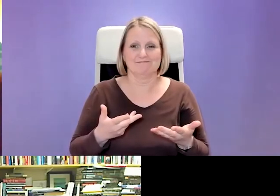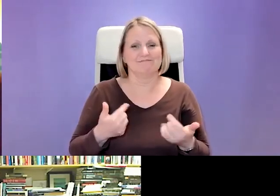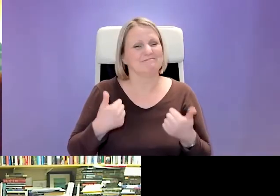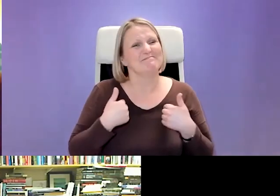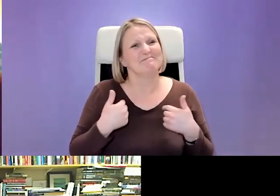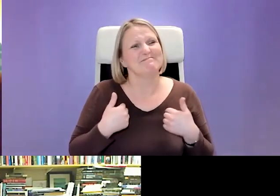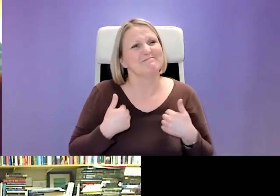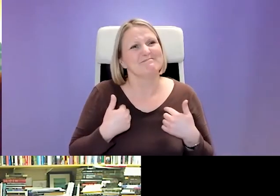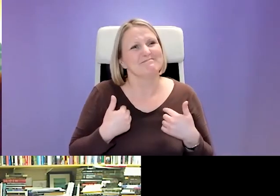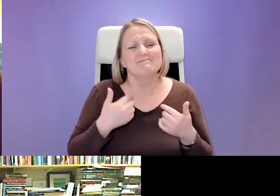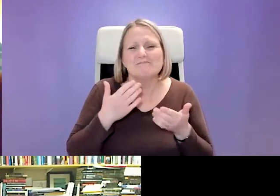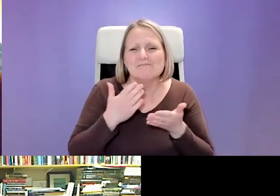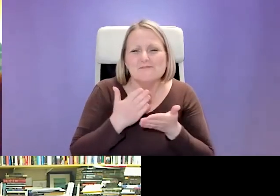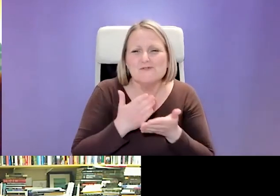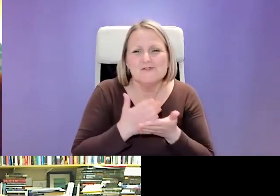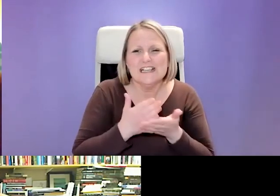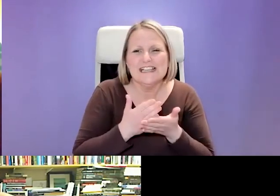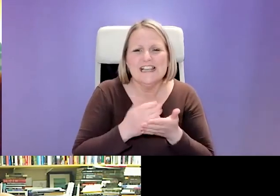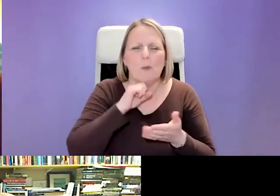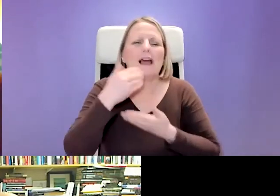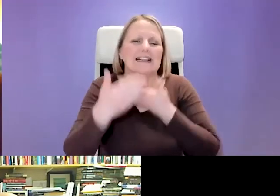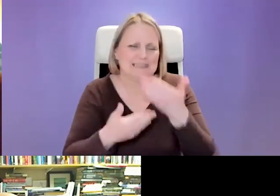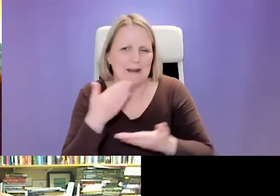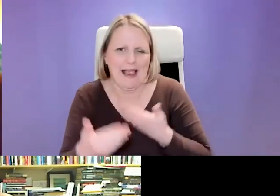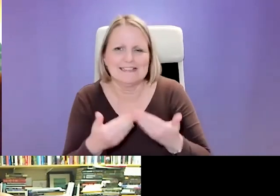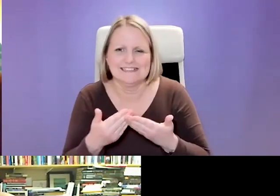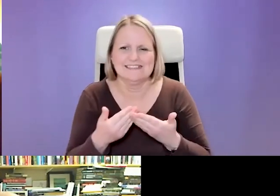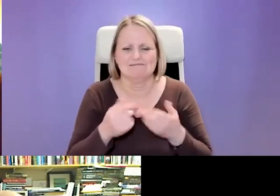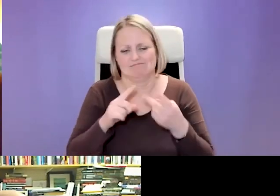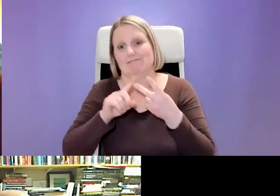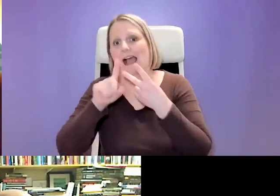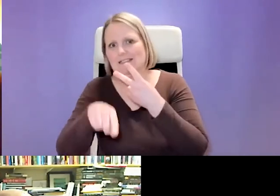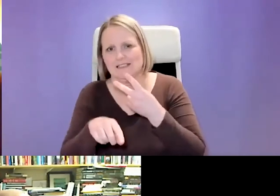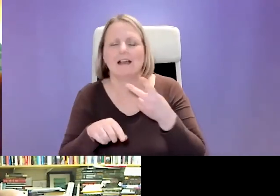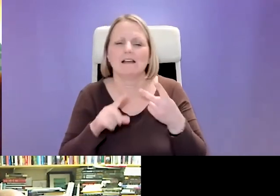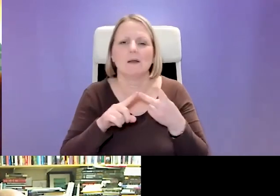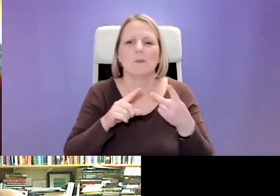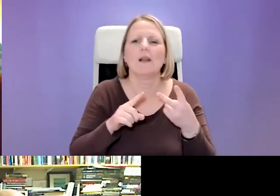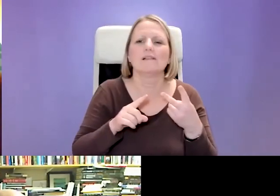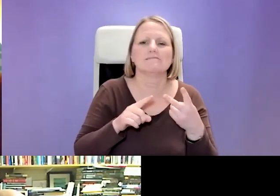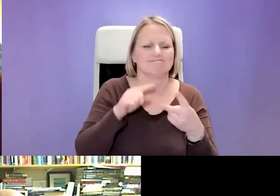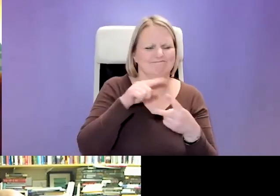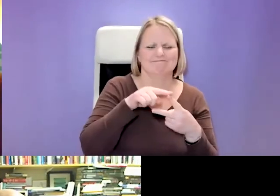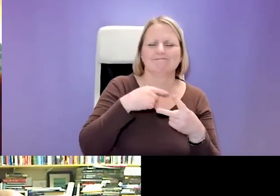I actually, for the reason I’m about to explain in my answer to the second question I don't think,